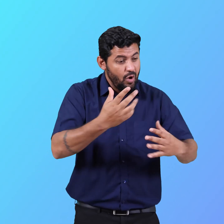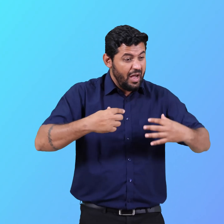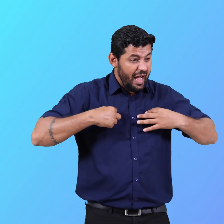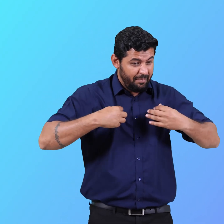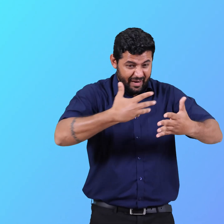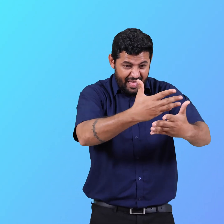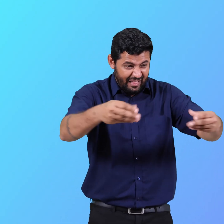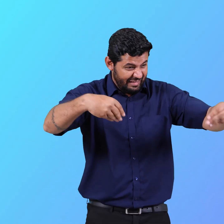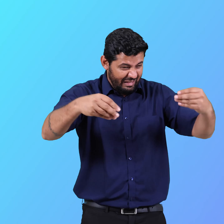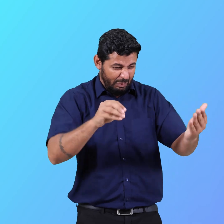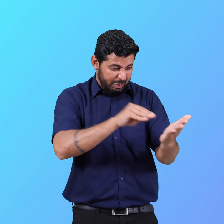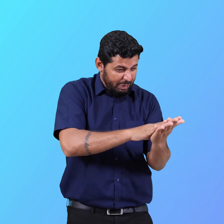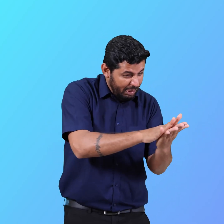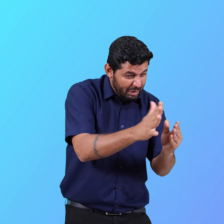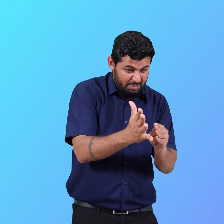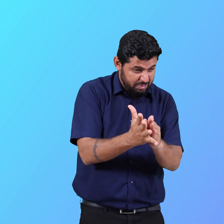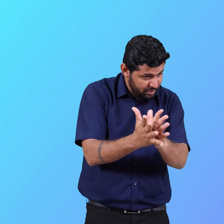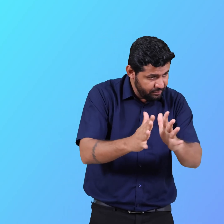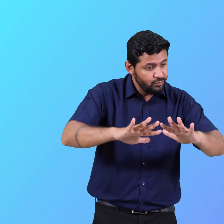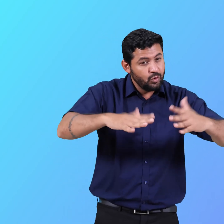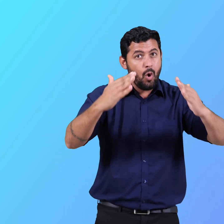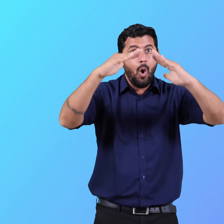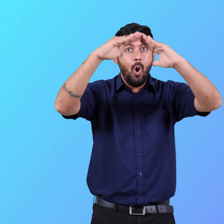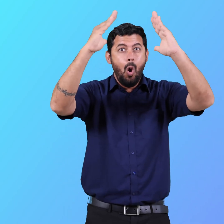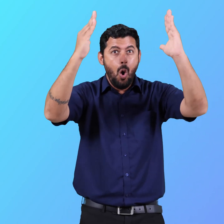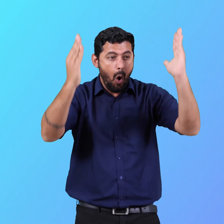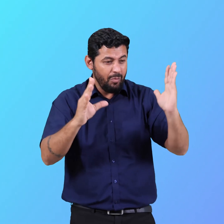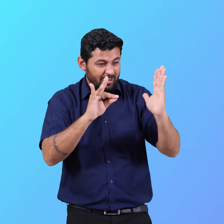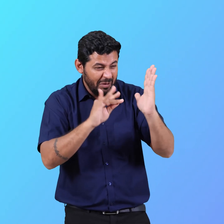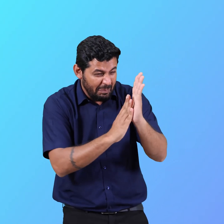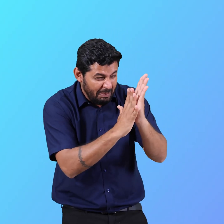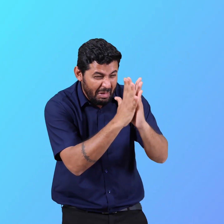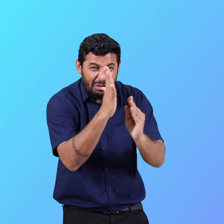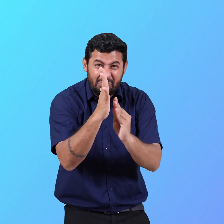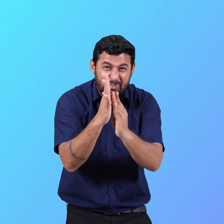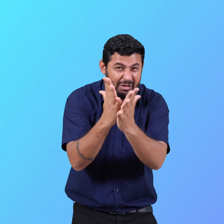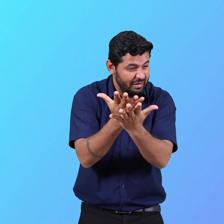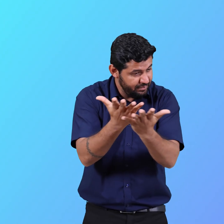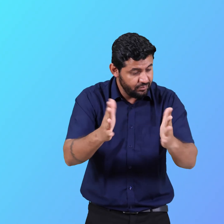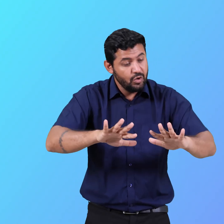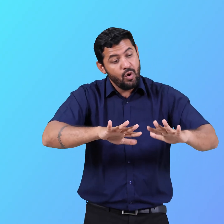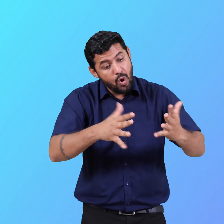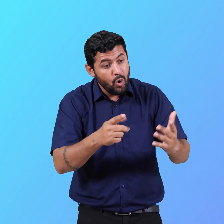They also include instructions for dealing with mildew on pieces of cloth or in a house,